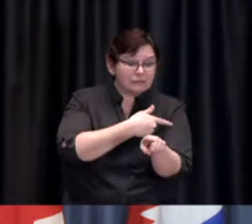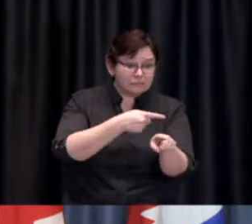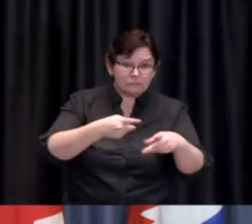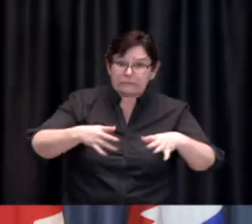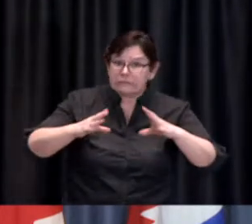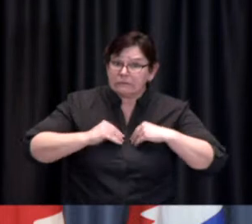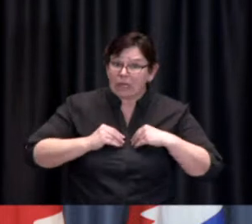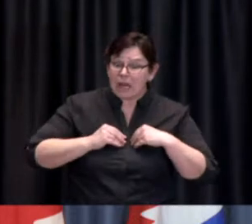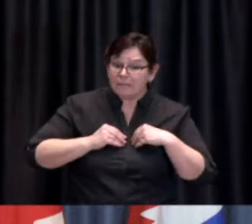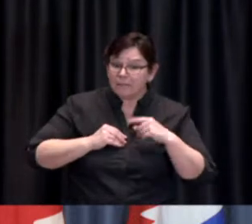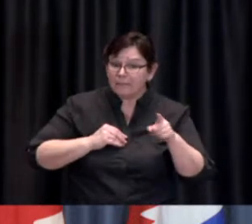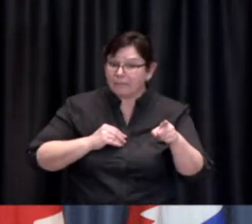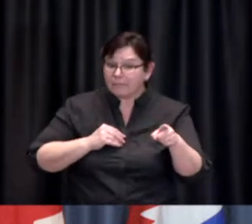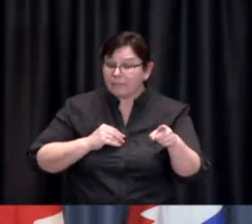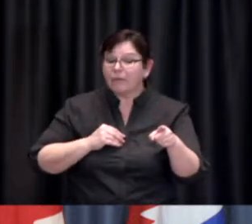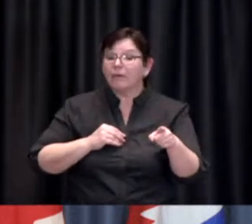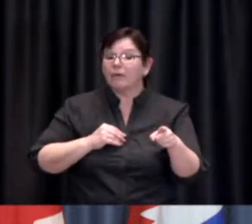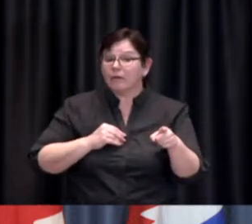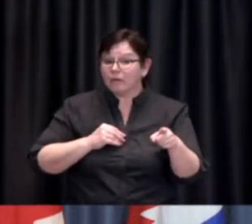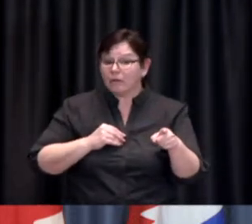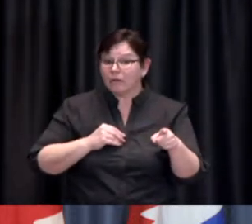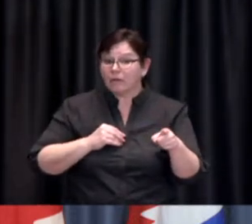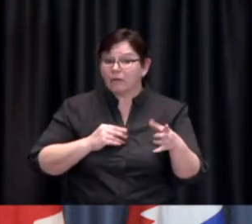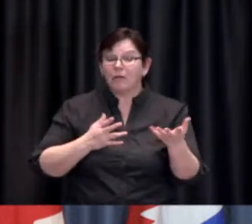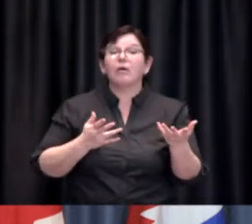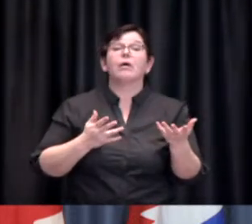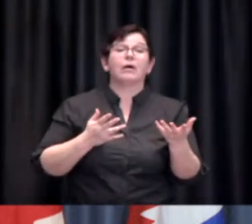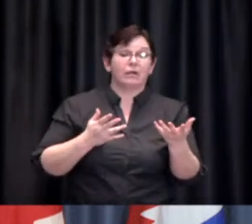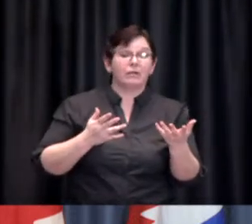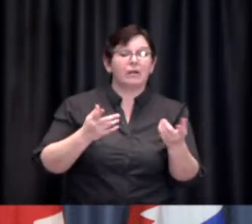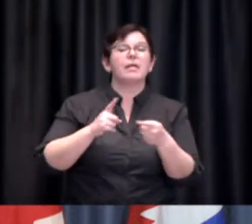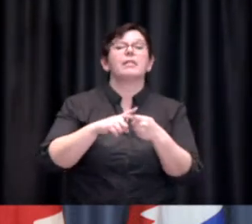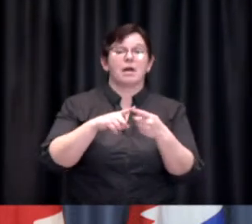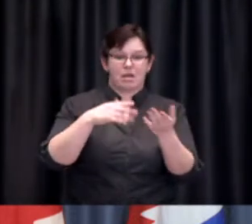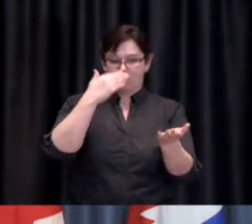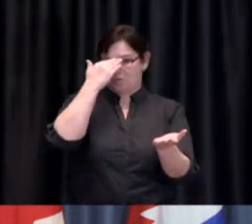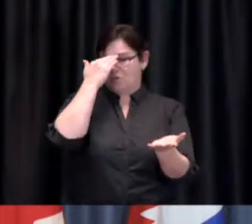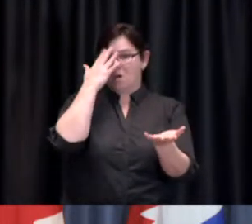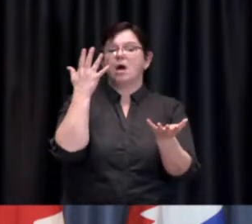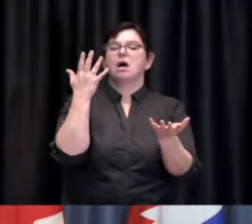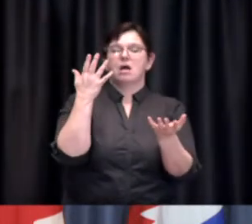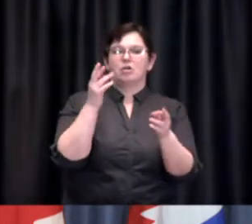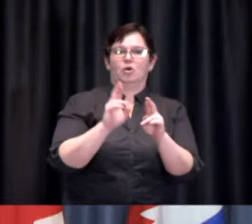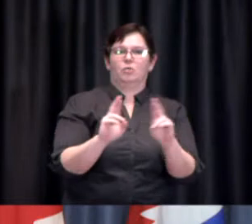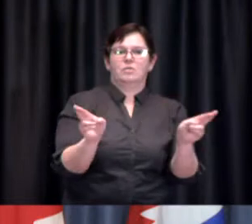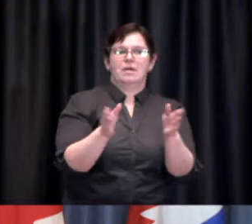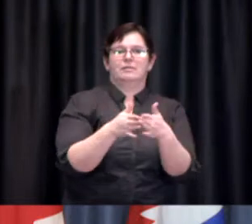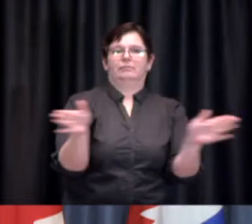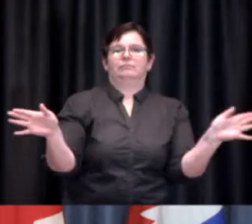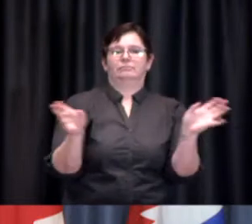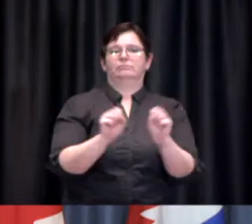we go to a broader rollout we have an excellent playbook that will be successful.